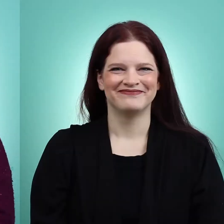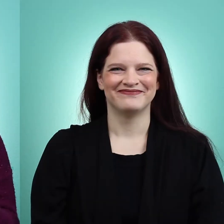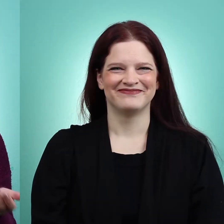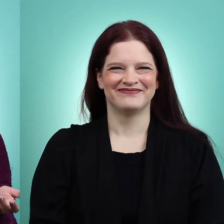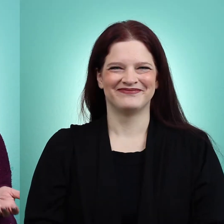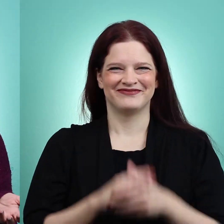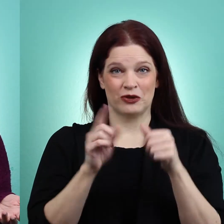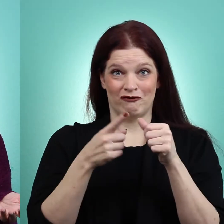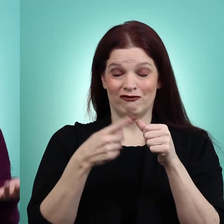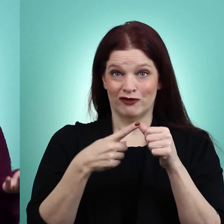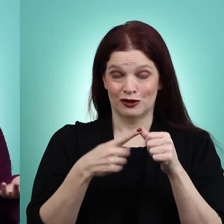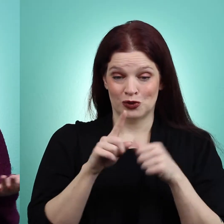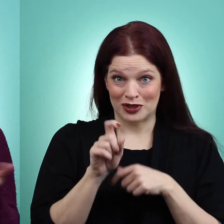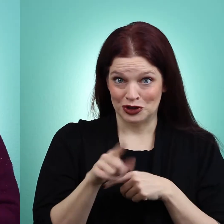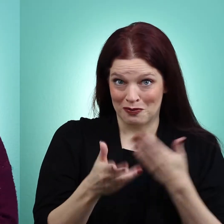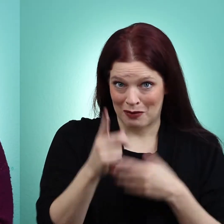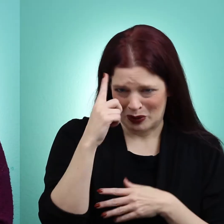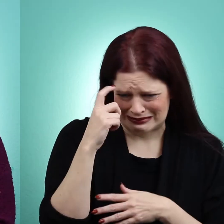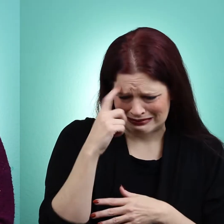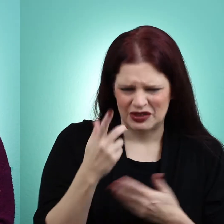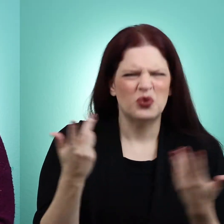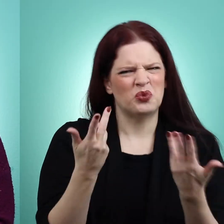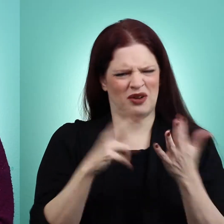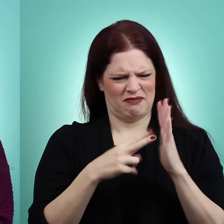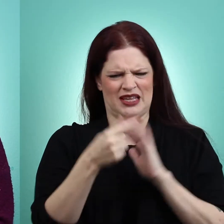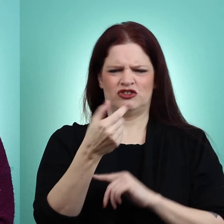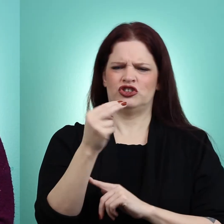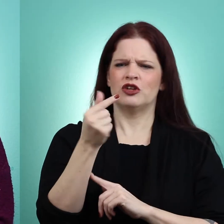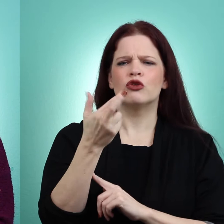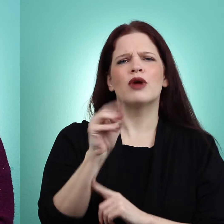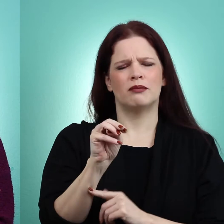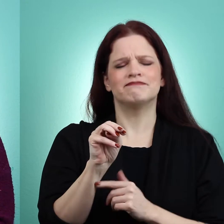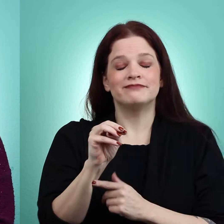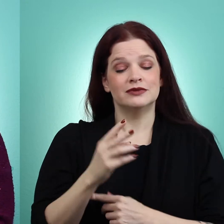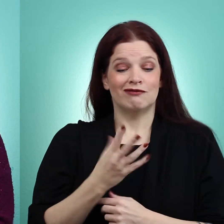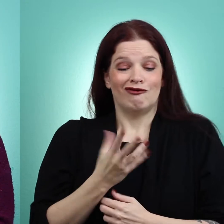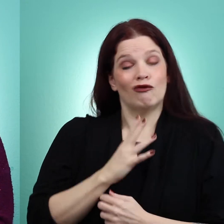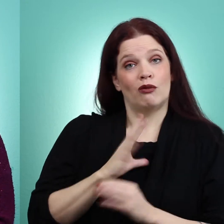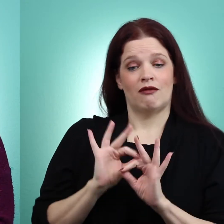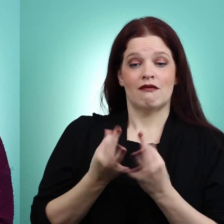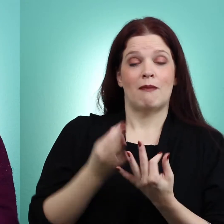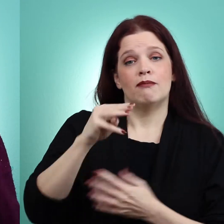So the first question you might be asking, what is genogram? So, again, it's a formalized family, map, family tree, if you will, and it's